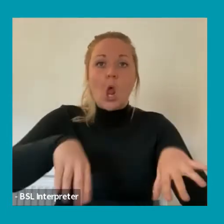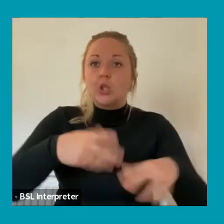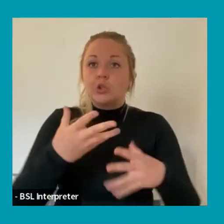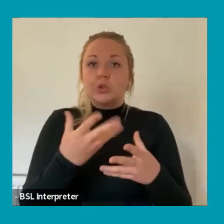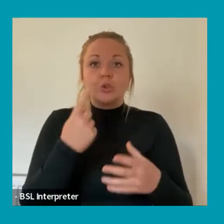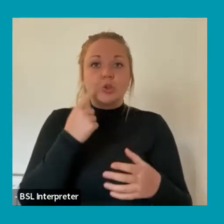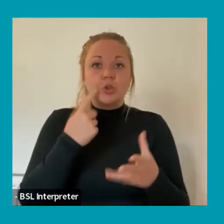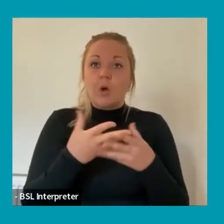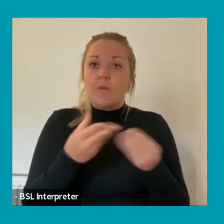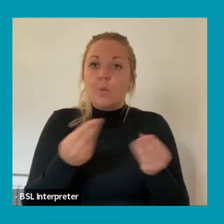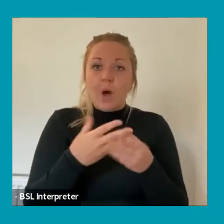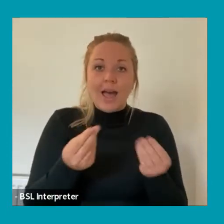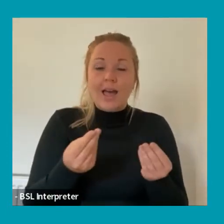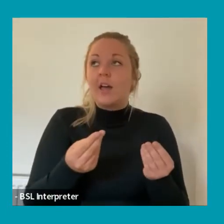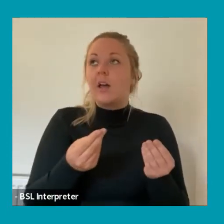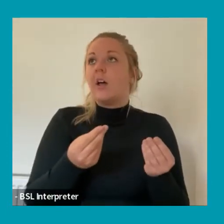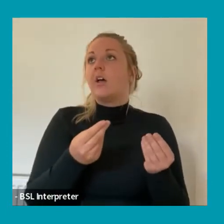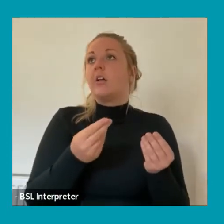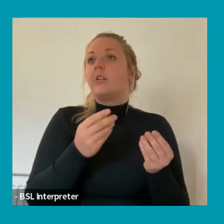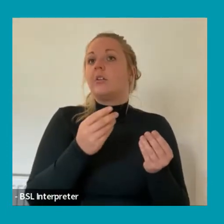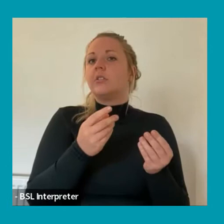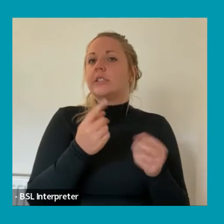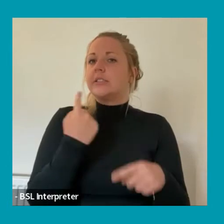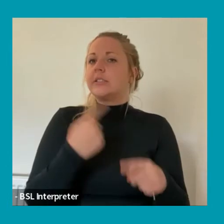got external discussion board to get lots of staff ideas.